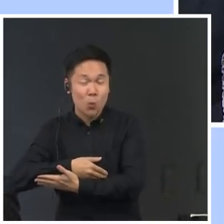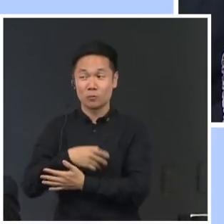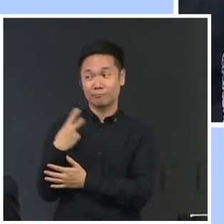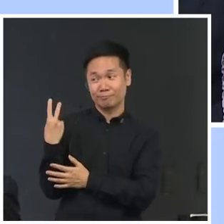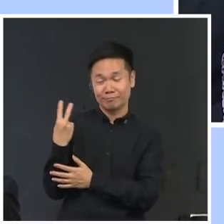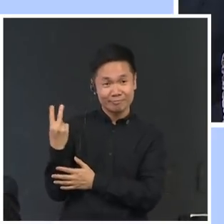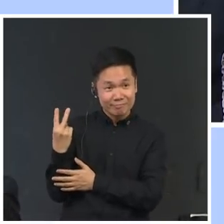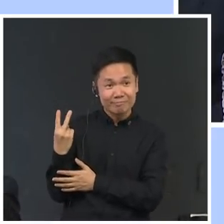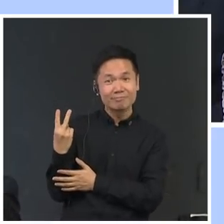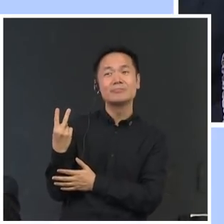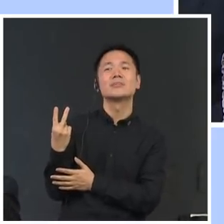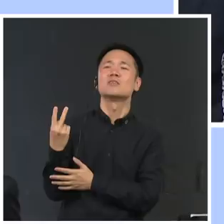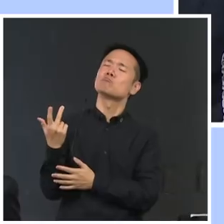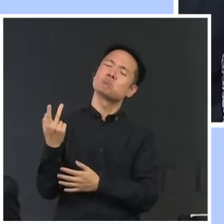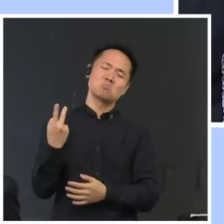the establishment, and the daughter and